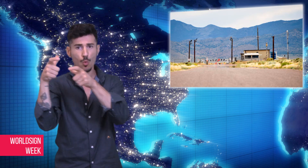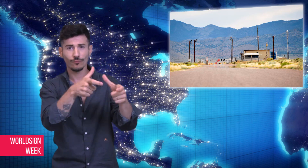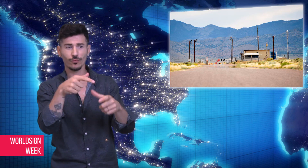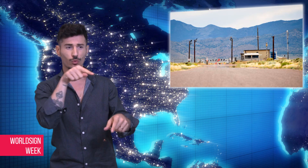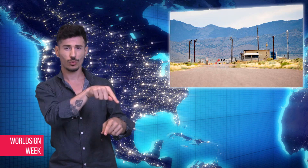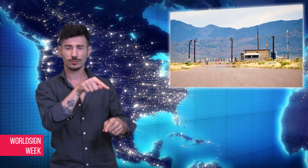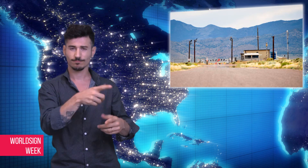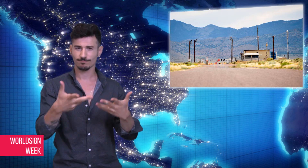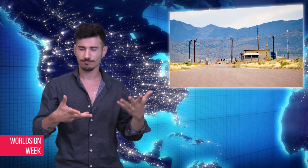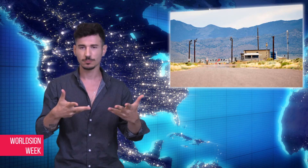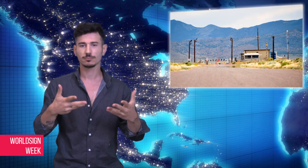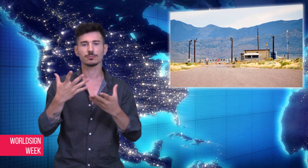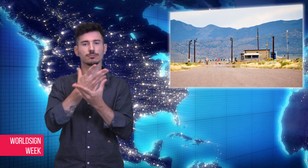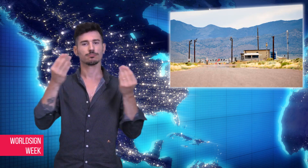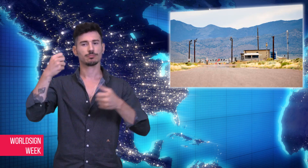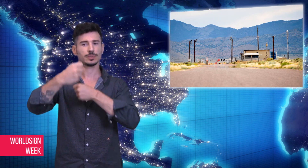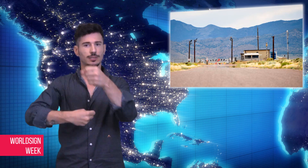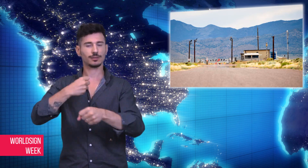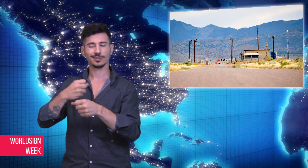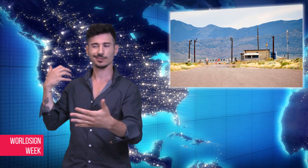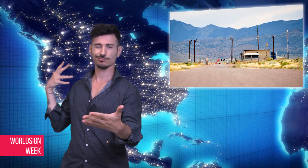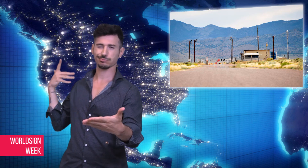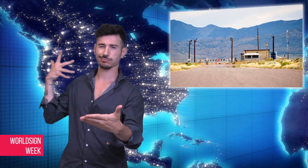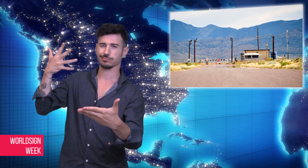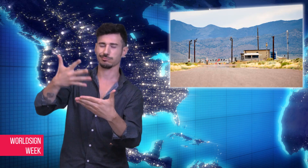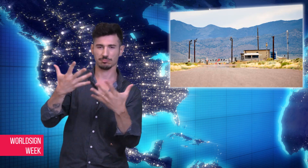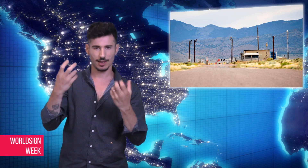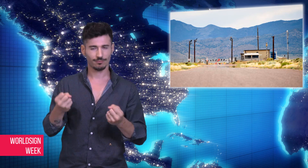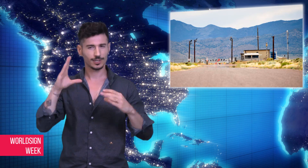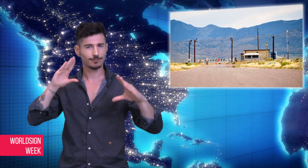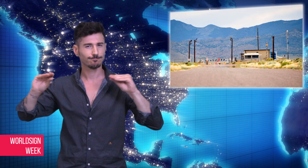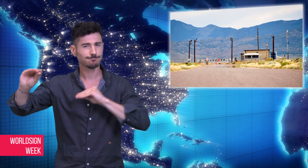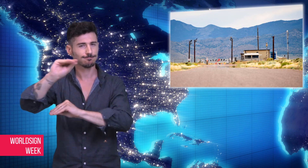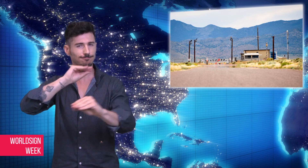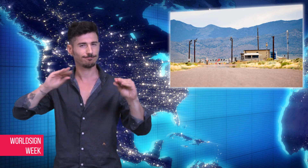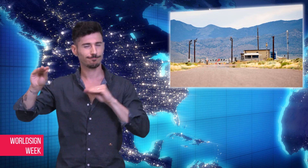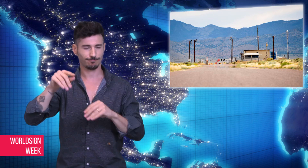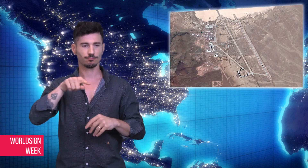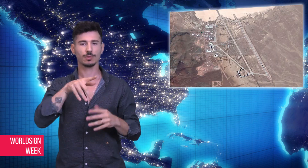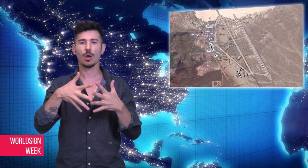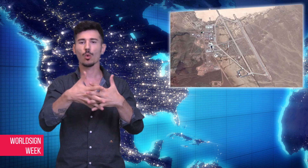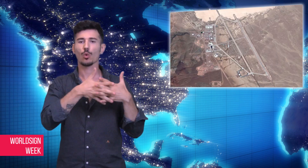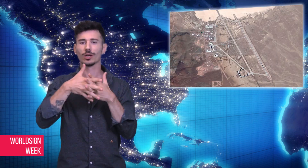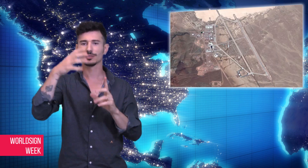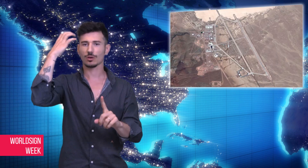For many years, there have been conspiracy theories